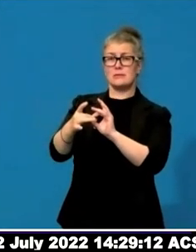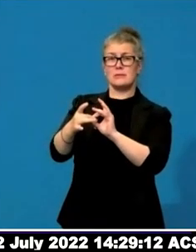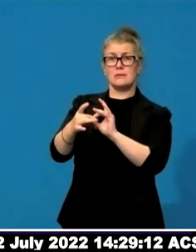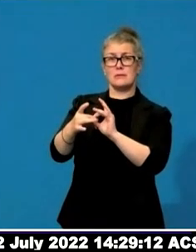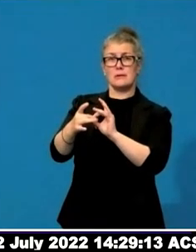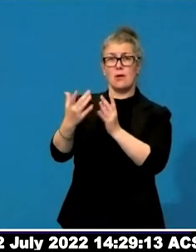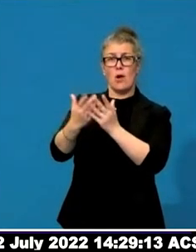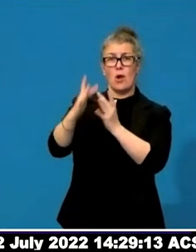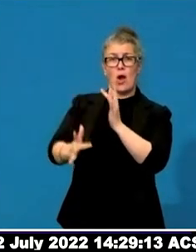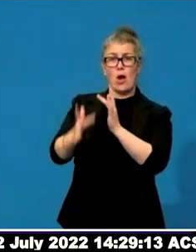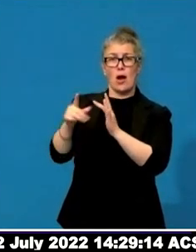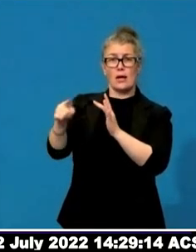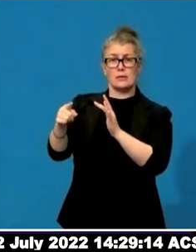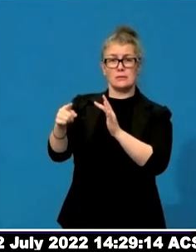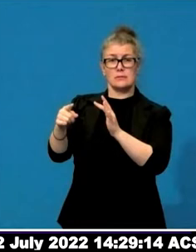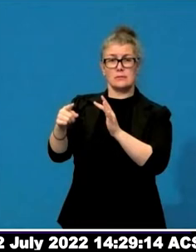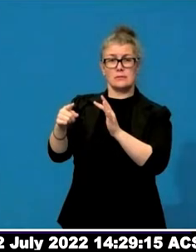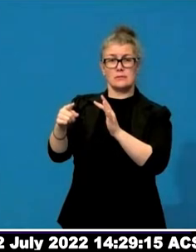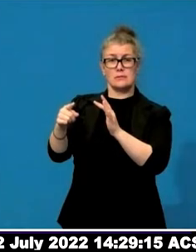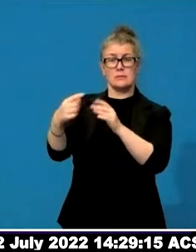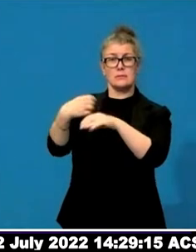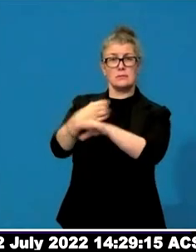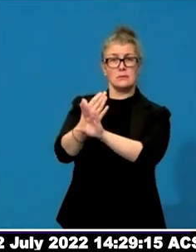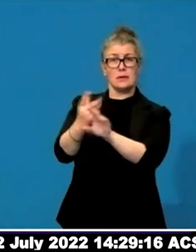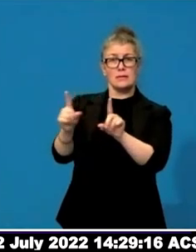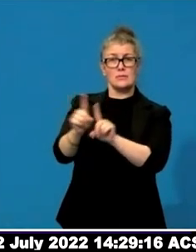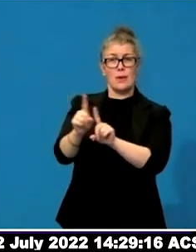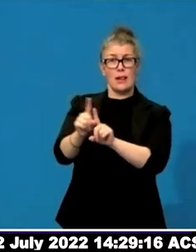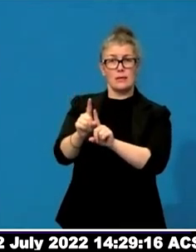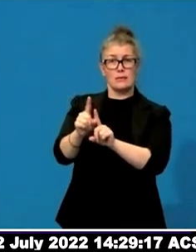No, just observing the proceedings. And is available. I see. Thank you.